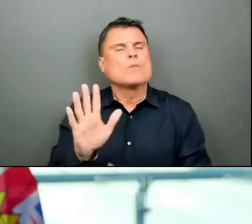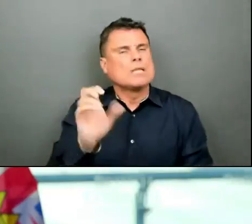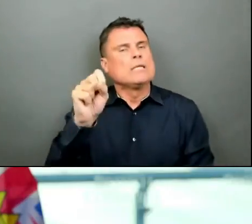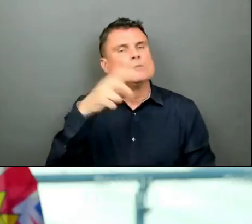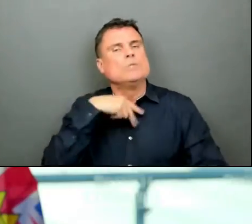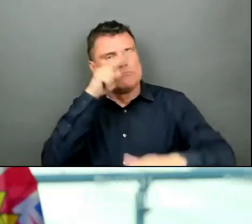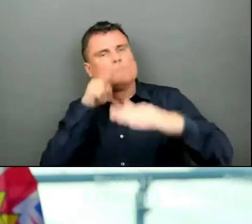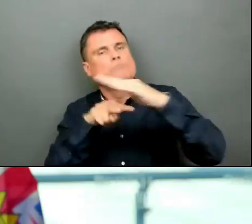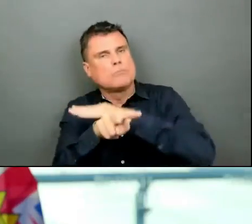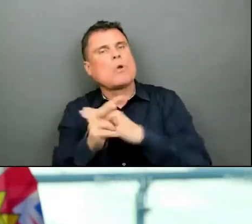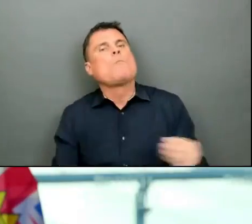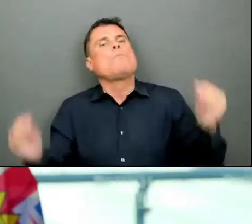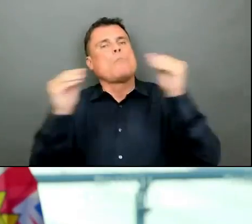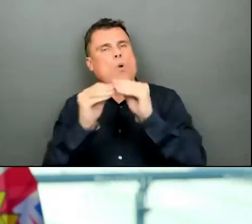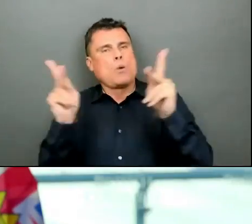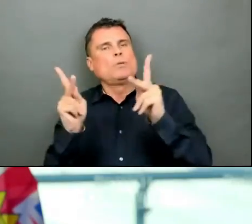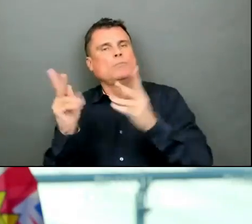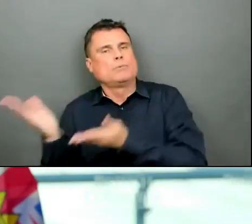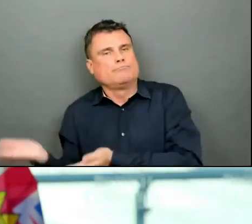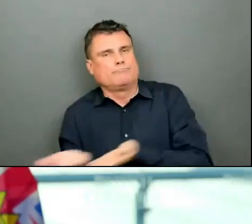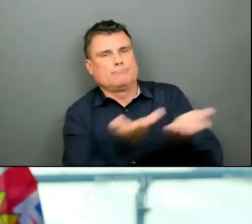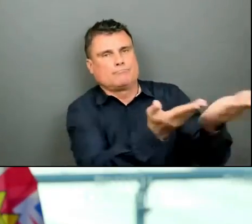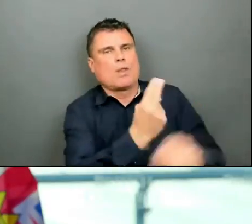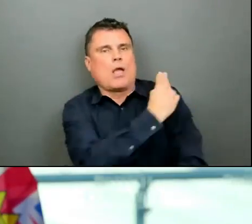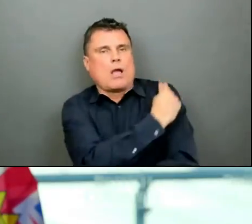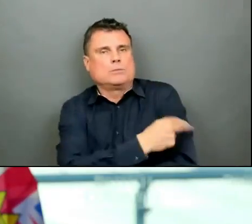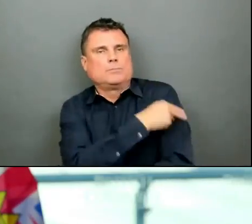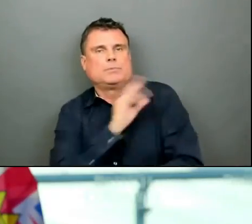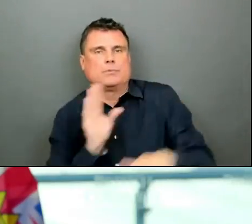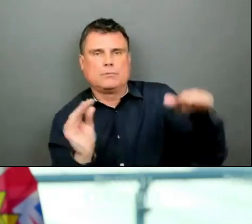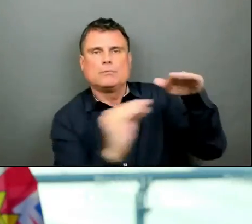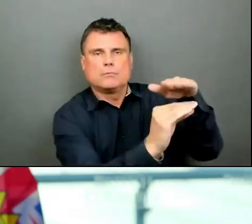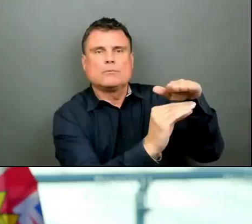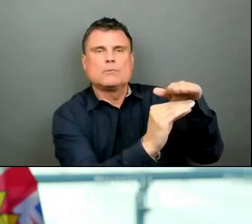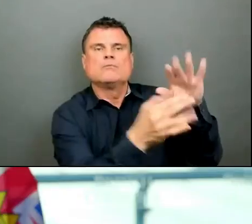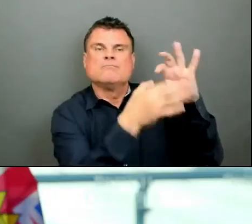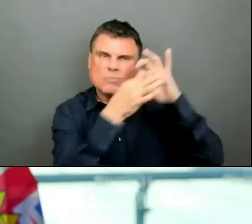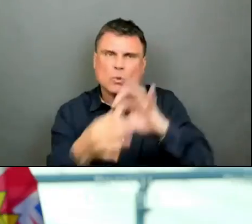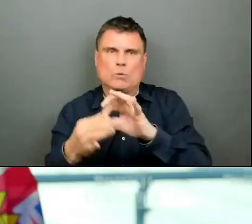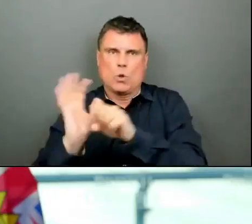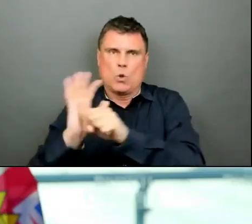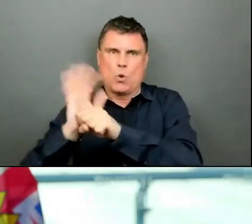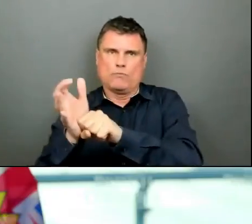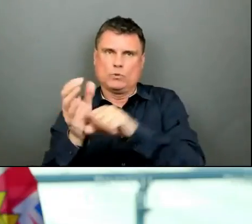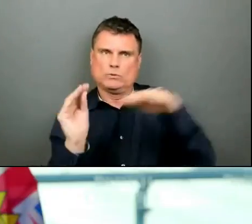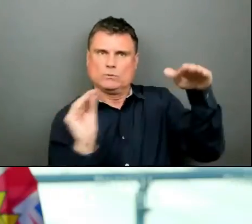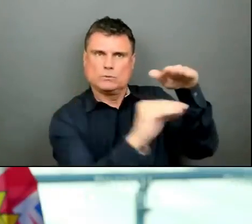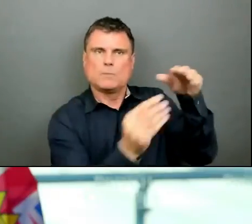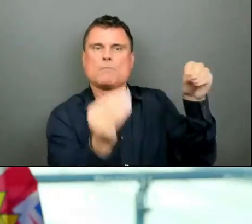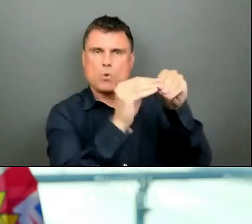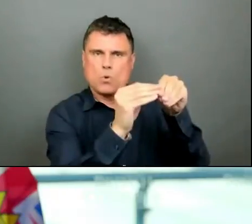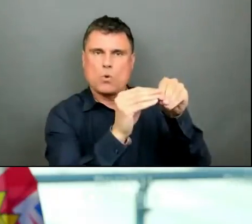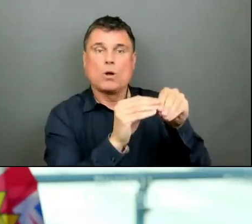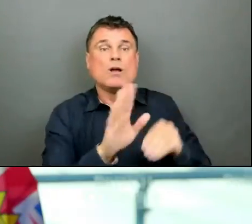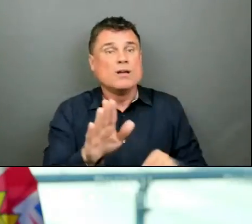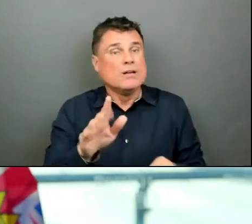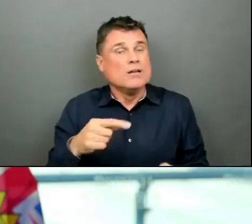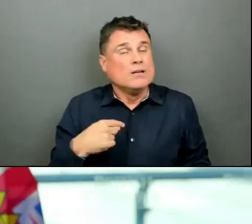hospital with COVID over the next while, and that's why we all need to we're playing catch up.